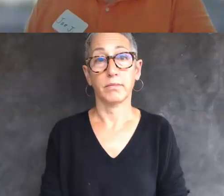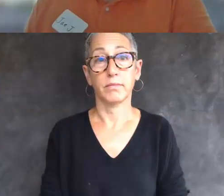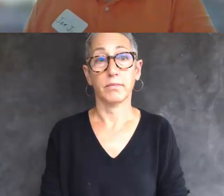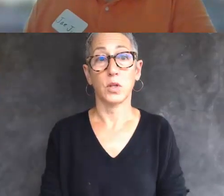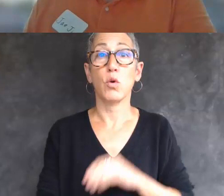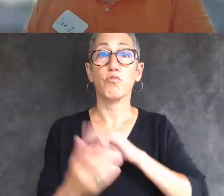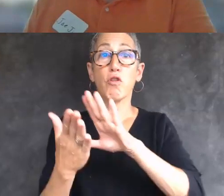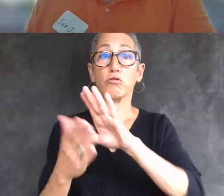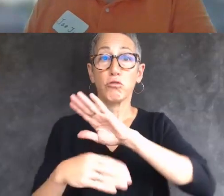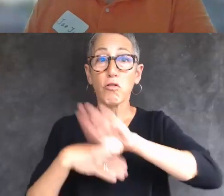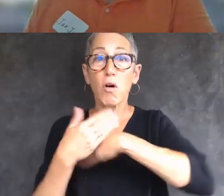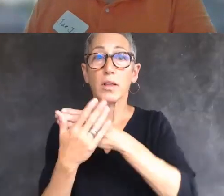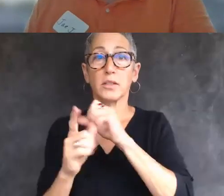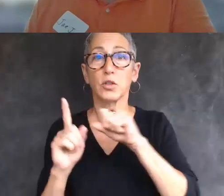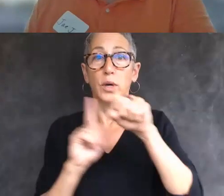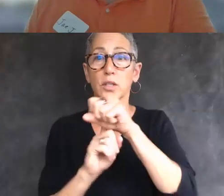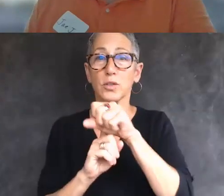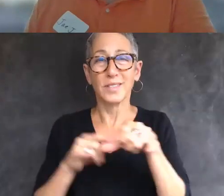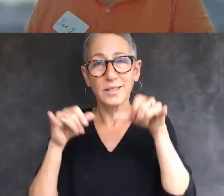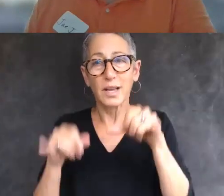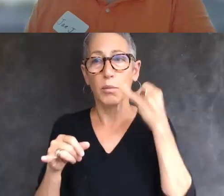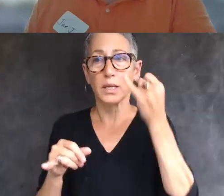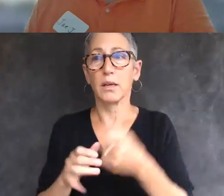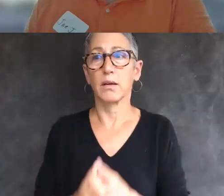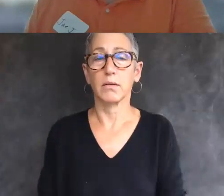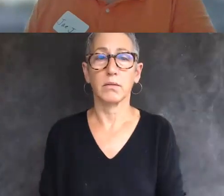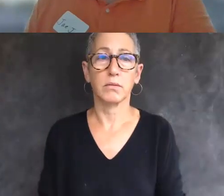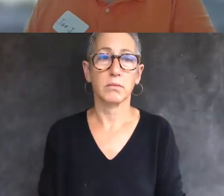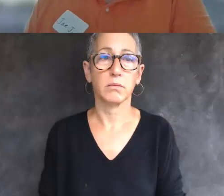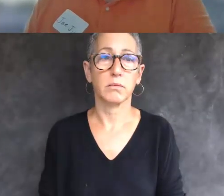I heard a story of an individual just trying to get on a bus and